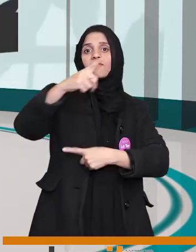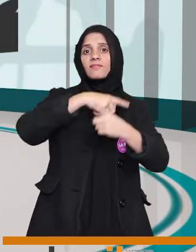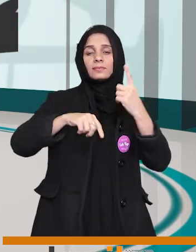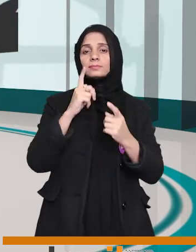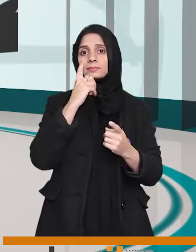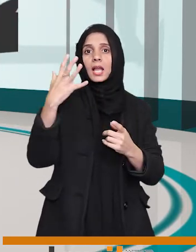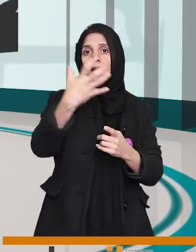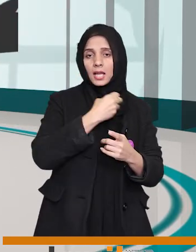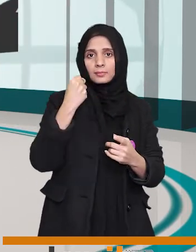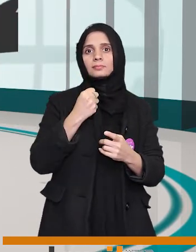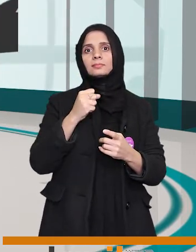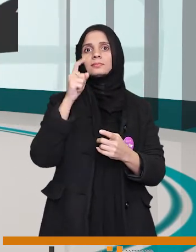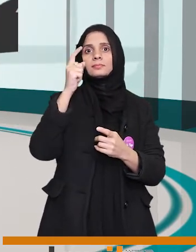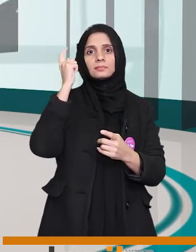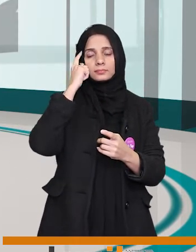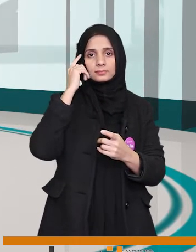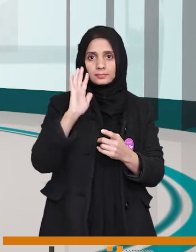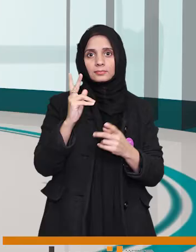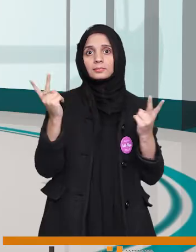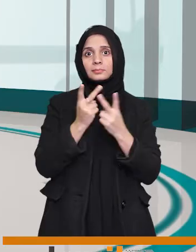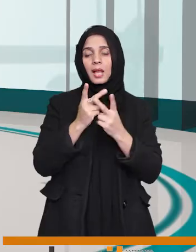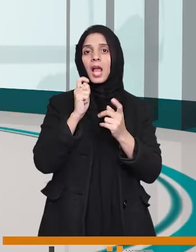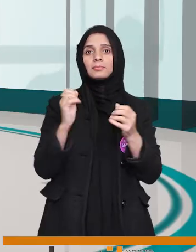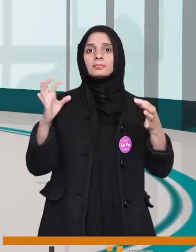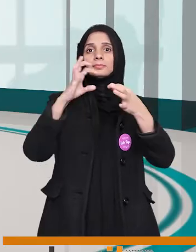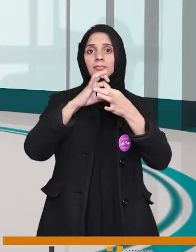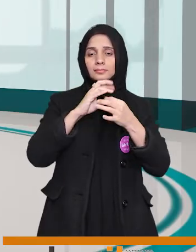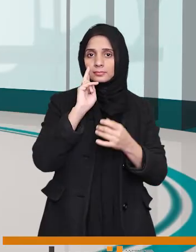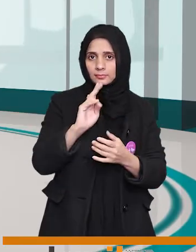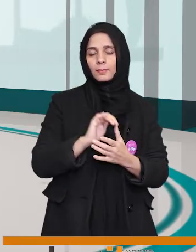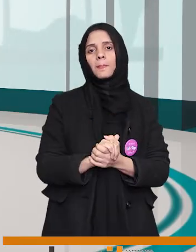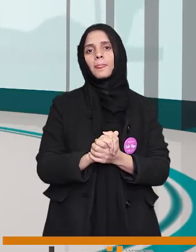to get leads related to those projects posted by employers.